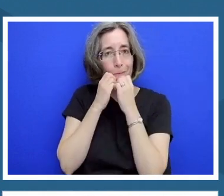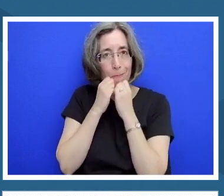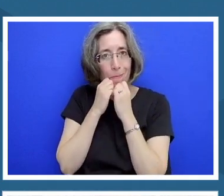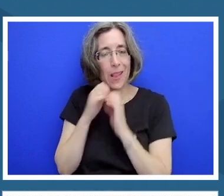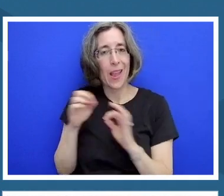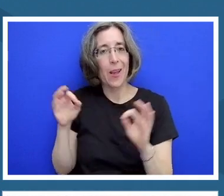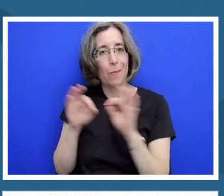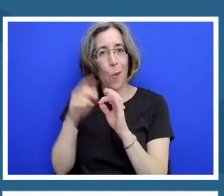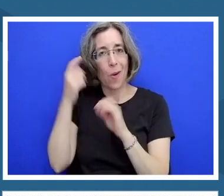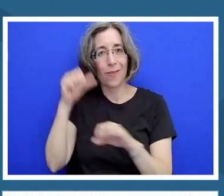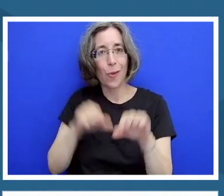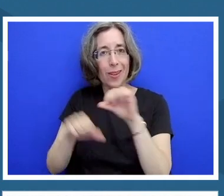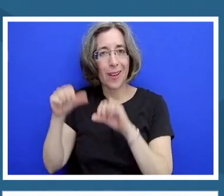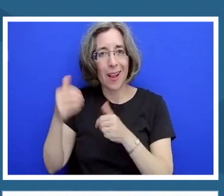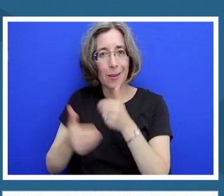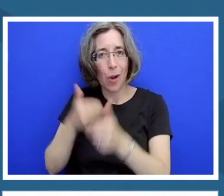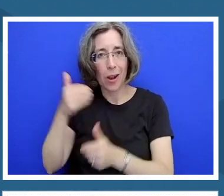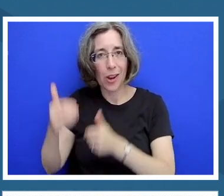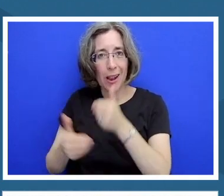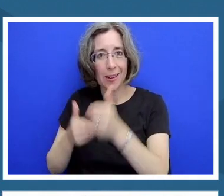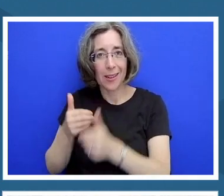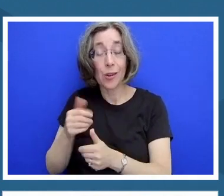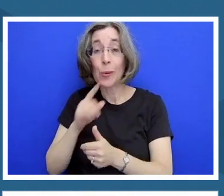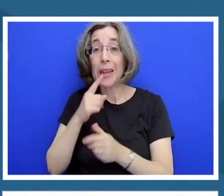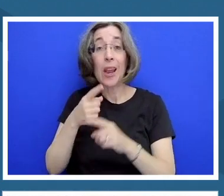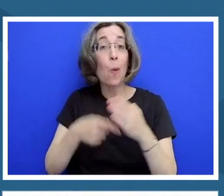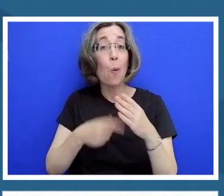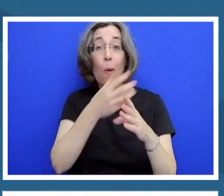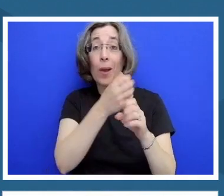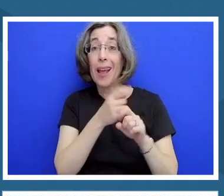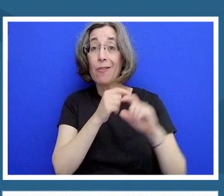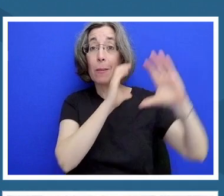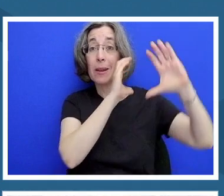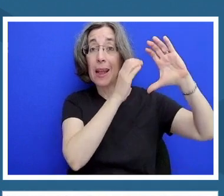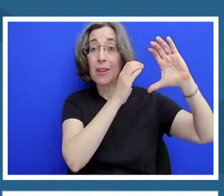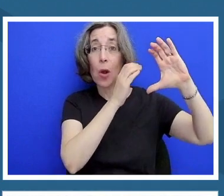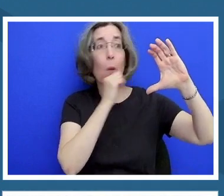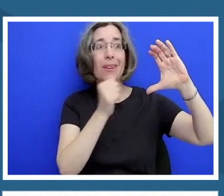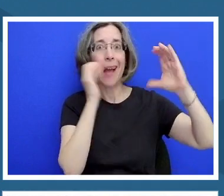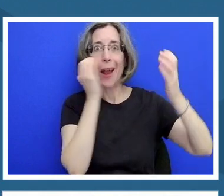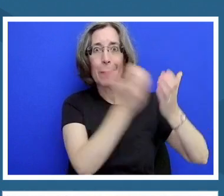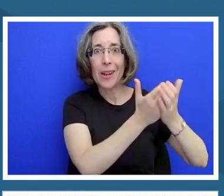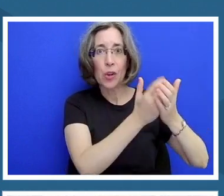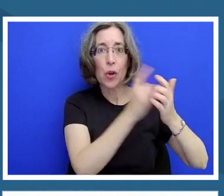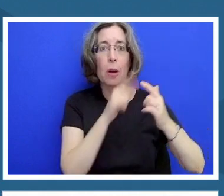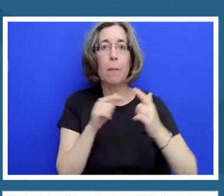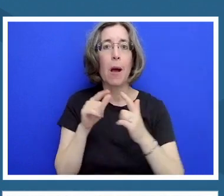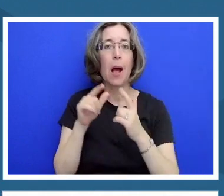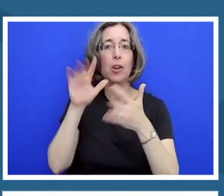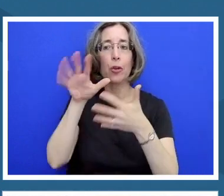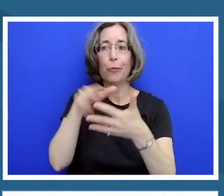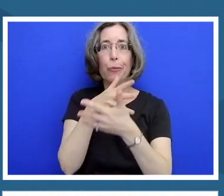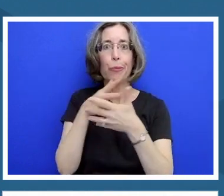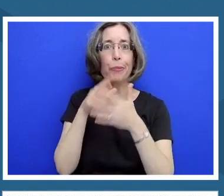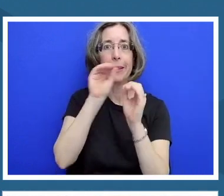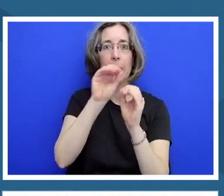comes back from the telescope is a bunch of zeros and ones representing how much